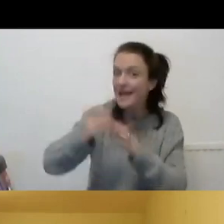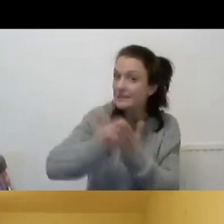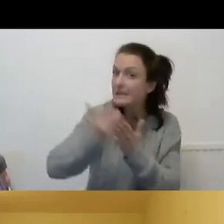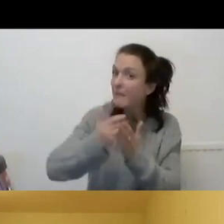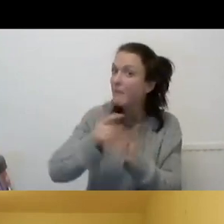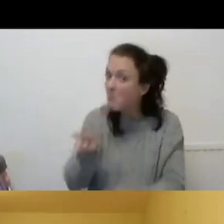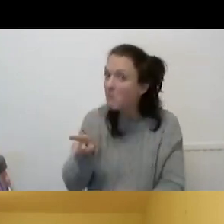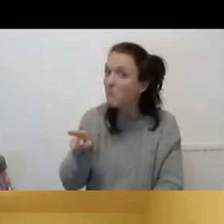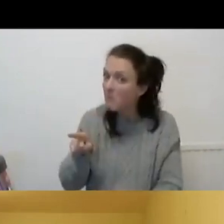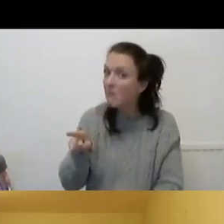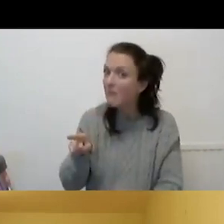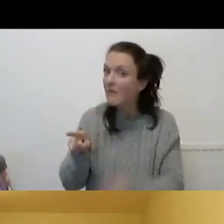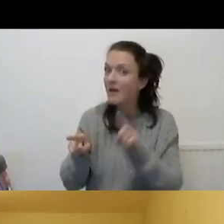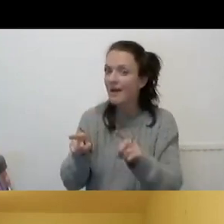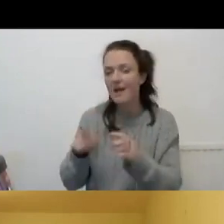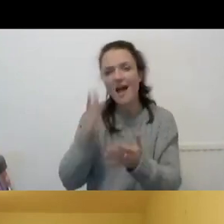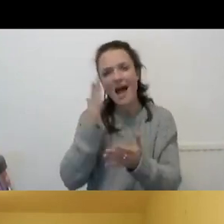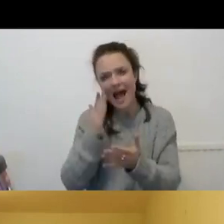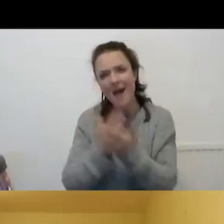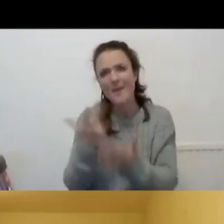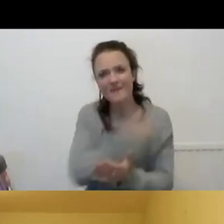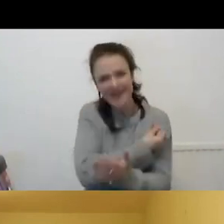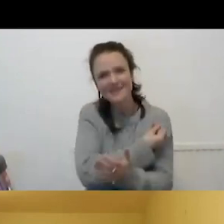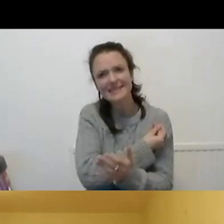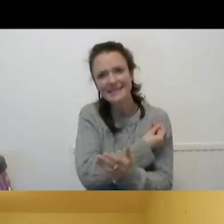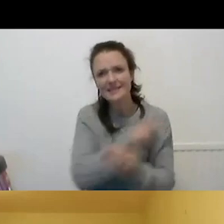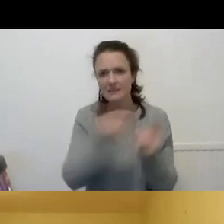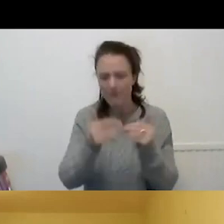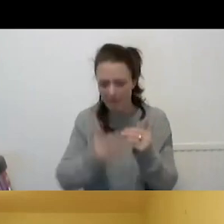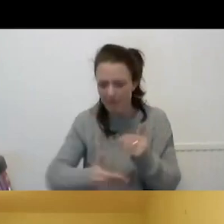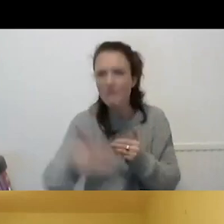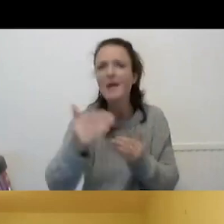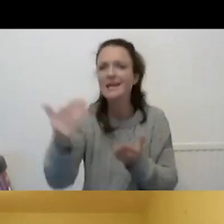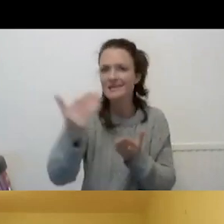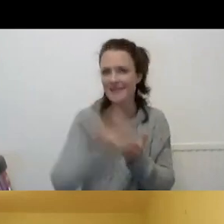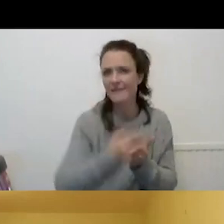profile. And unfortunately, that's a lot more than I can say for COVID-19 infection.